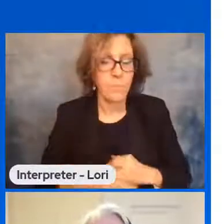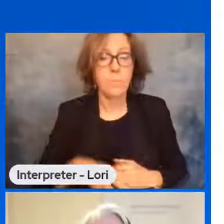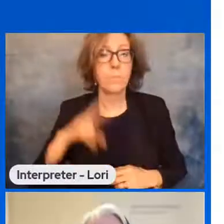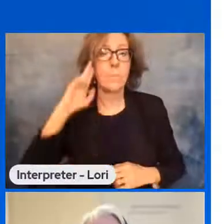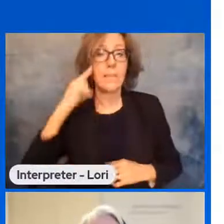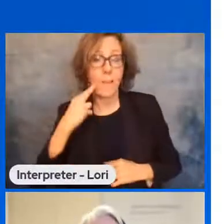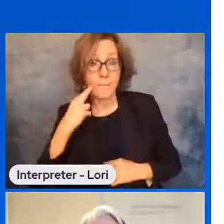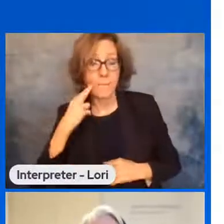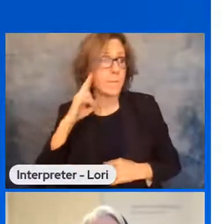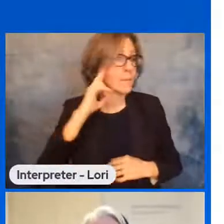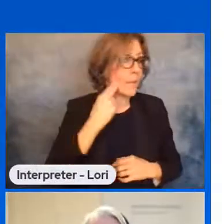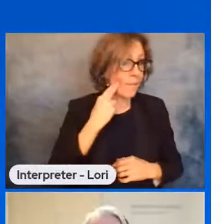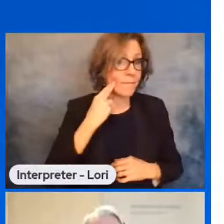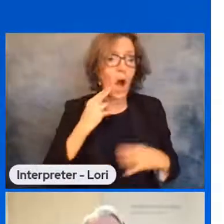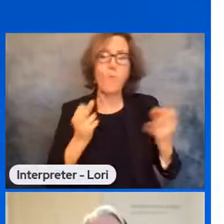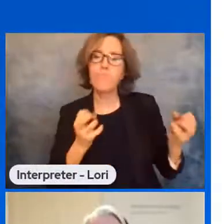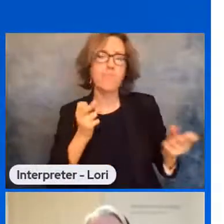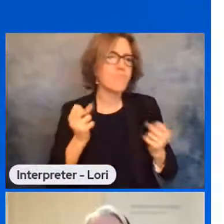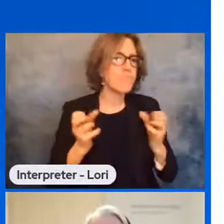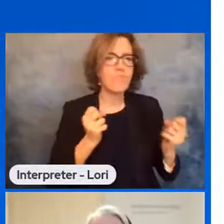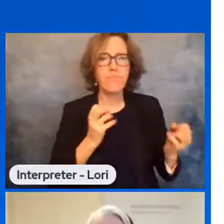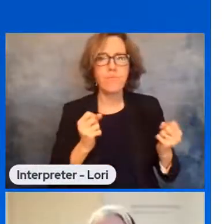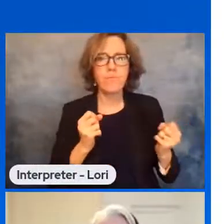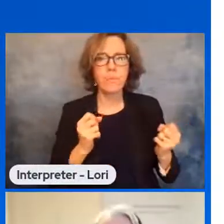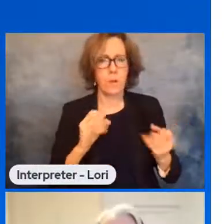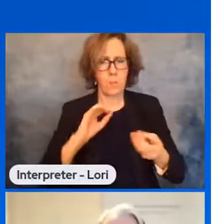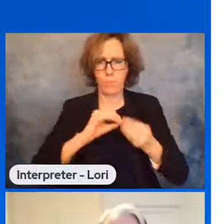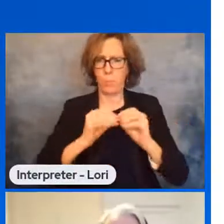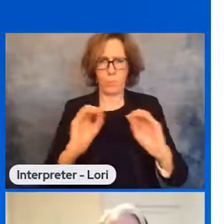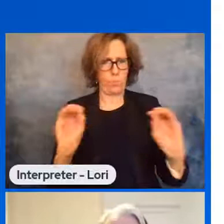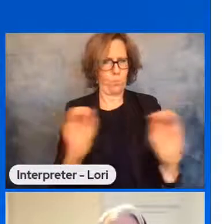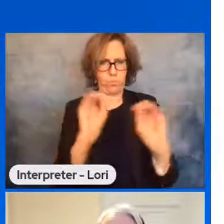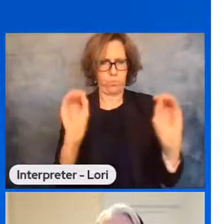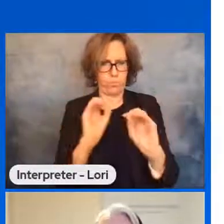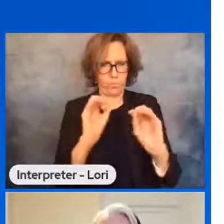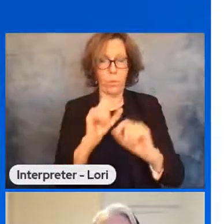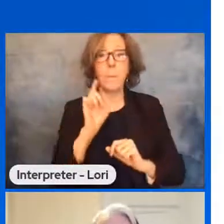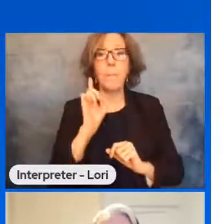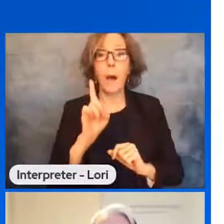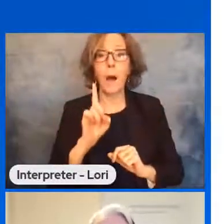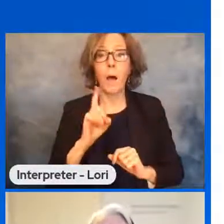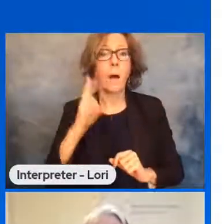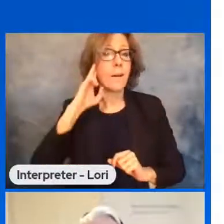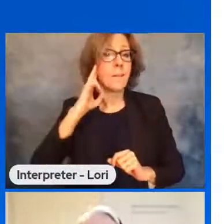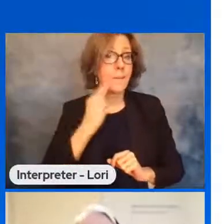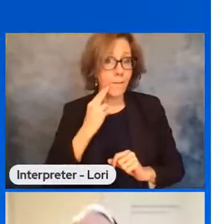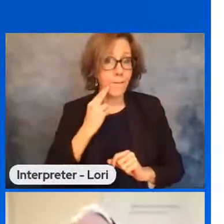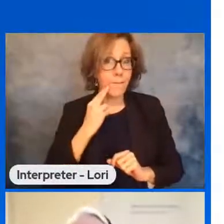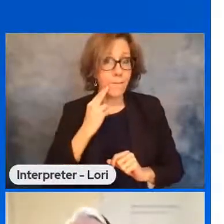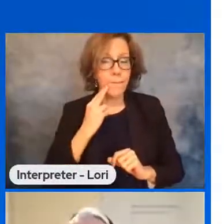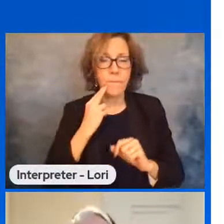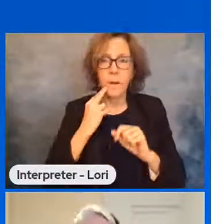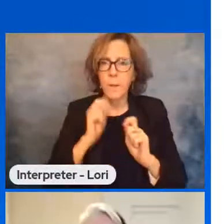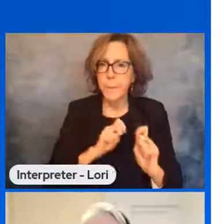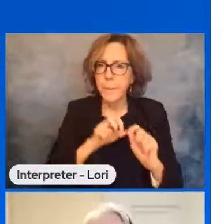The moment it becomes a disability is when they open up YouTube or some other app-- actually, it can't be YouTube because YouTube has captions.